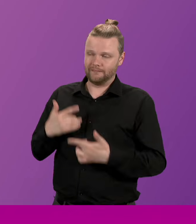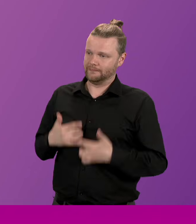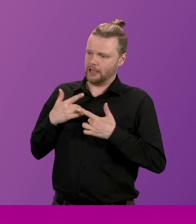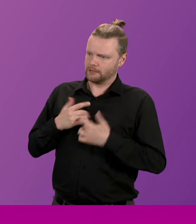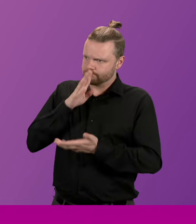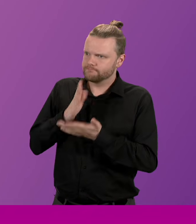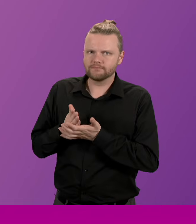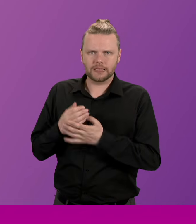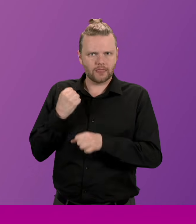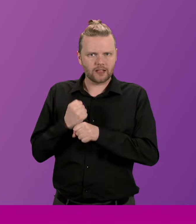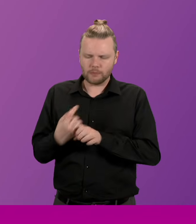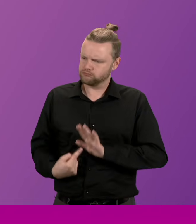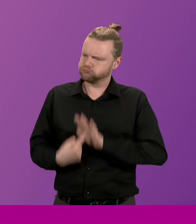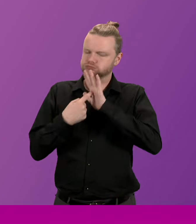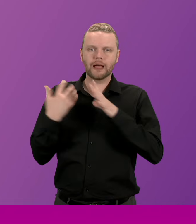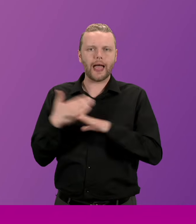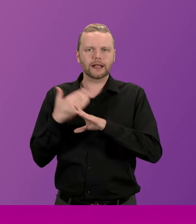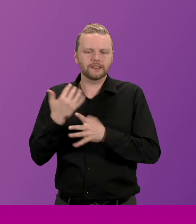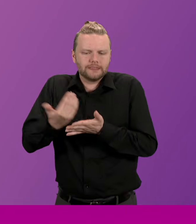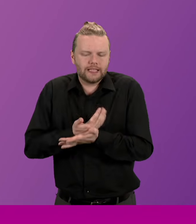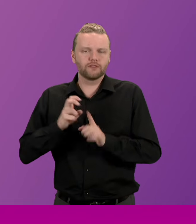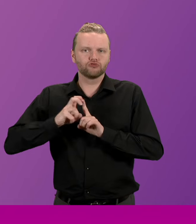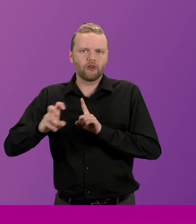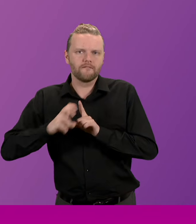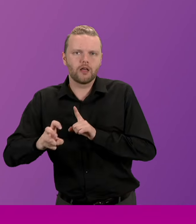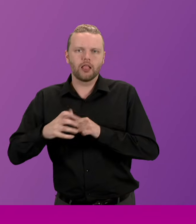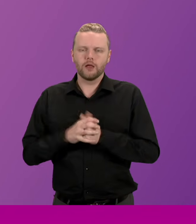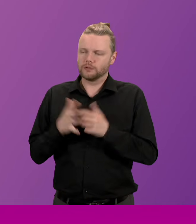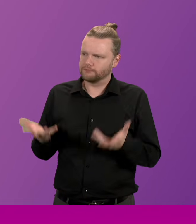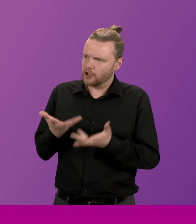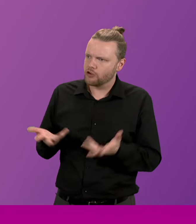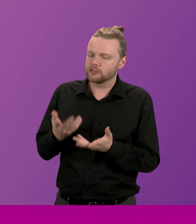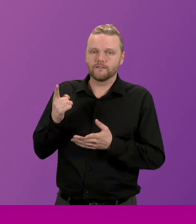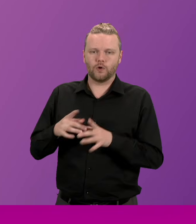Government prioritises active and safe travel routes and the encouragement of cycling,